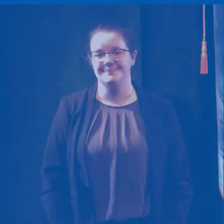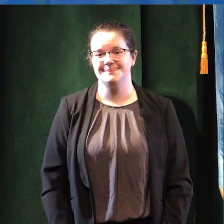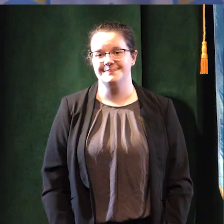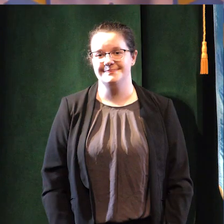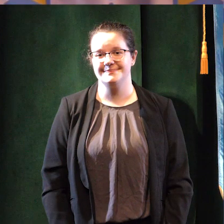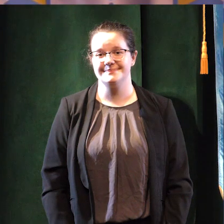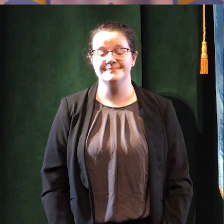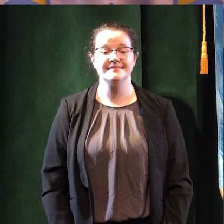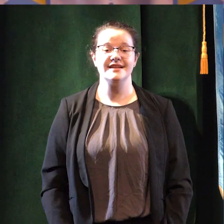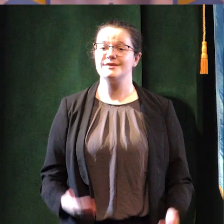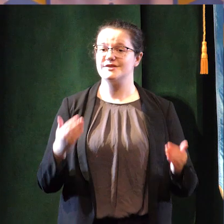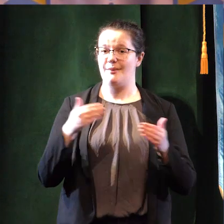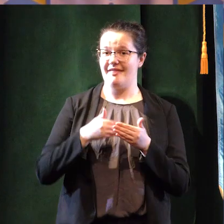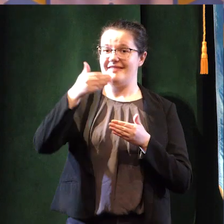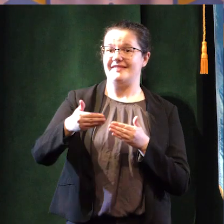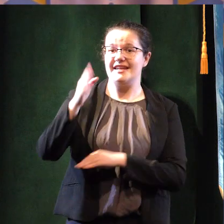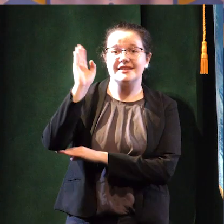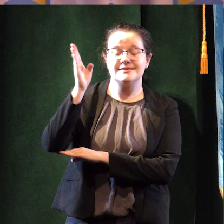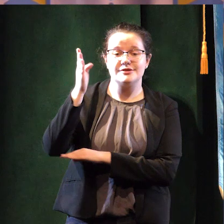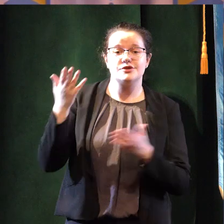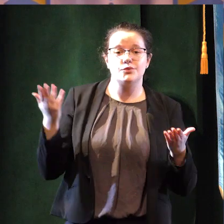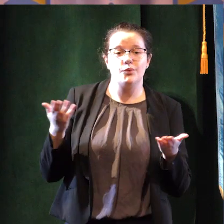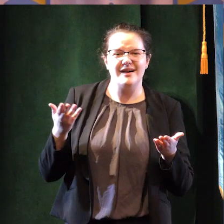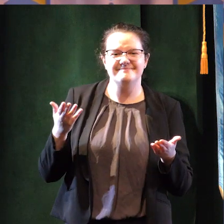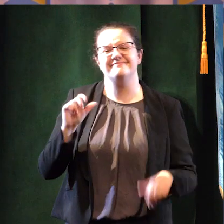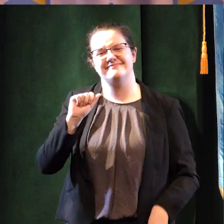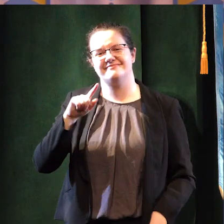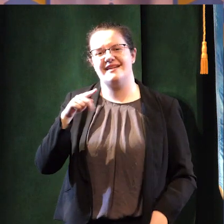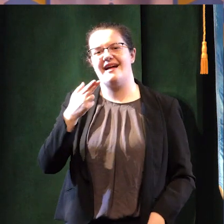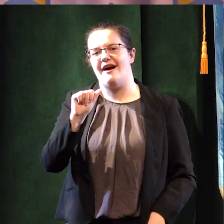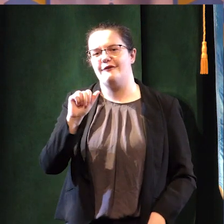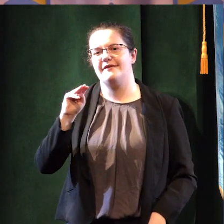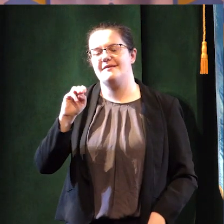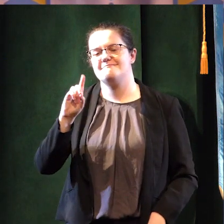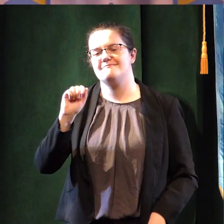our next presentation is the alpha medal of service this award is given annually